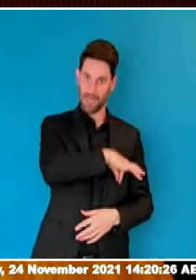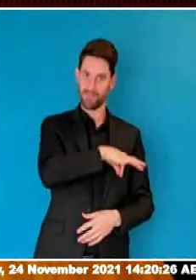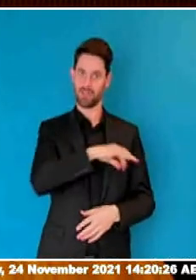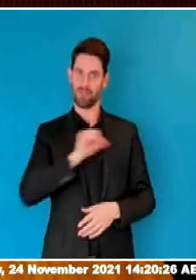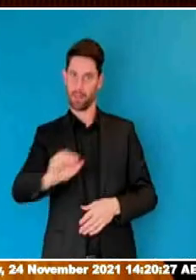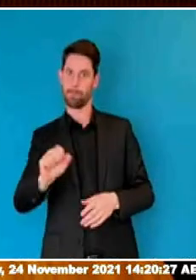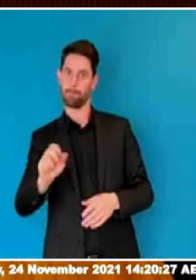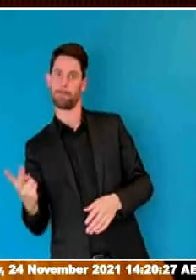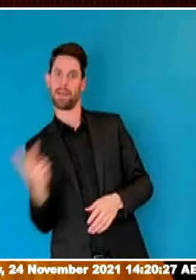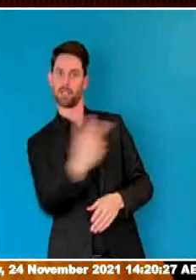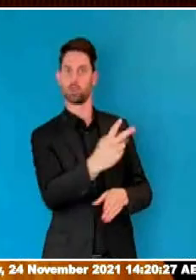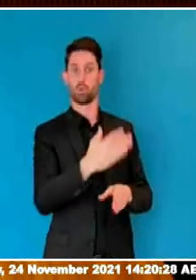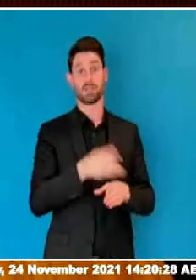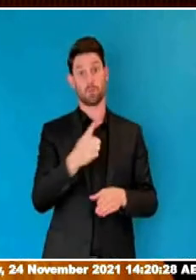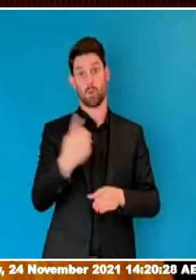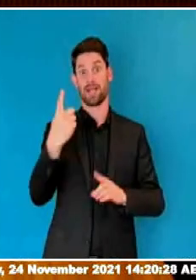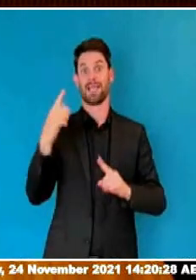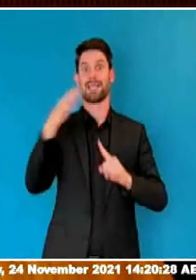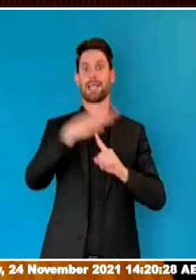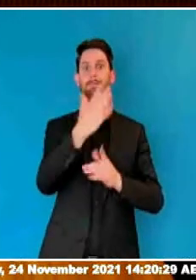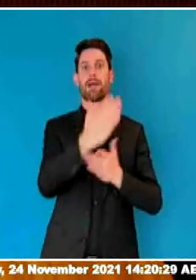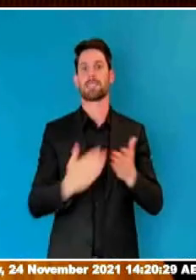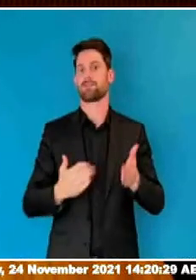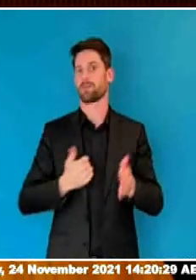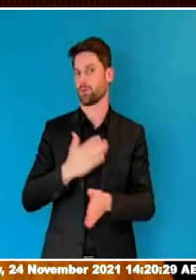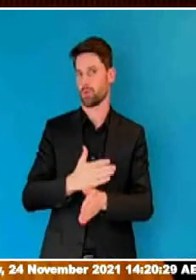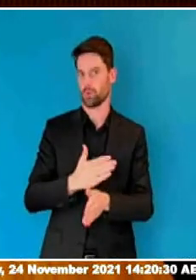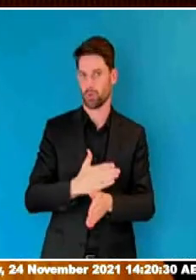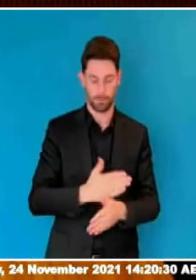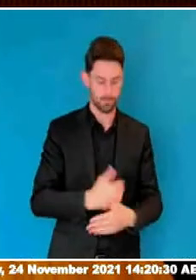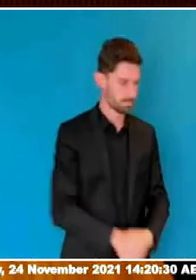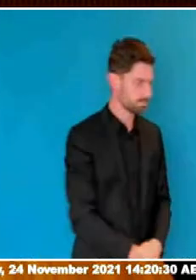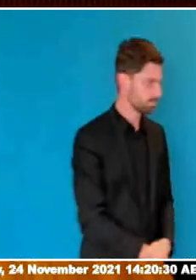organisation. MS EASTMAN: So can I ask you about what you say at paragraph 17 of your